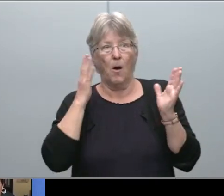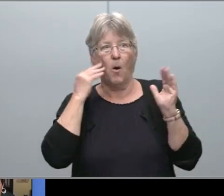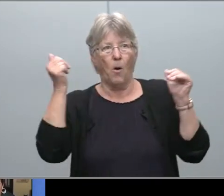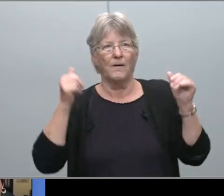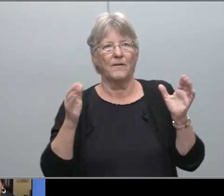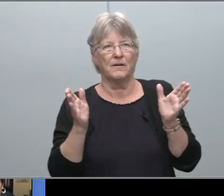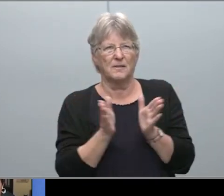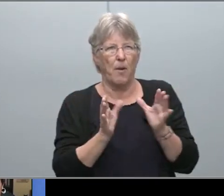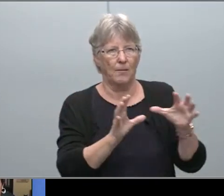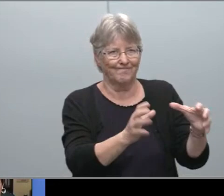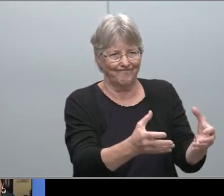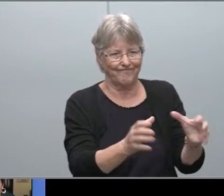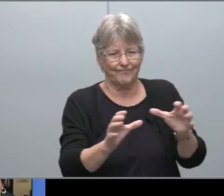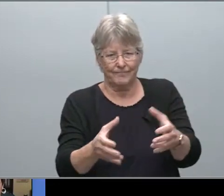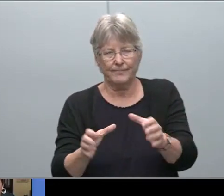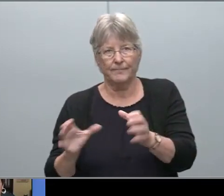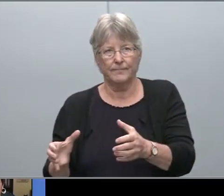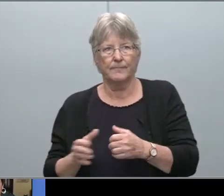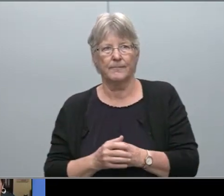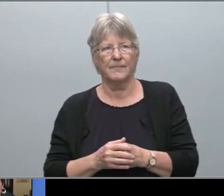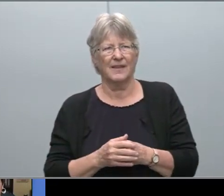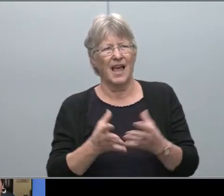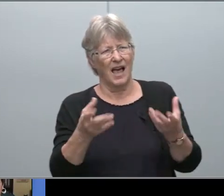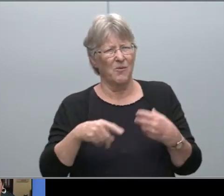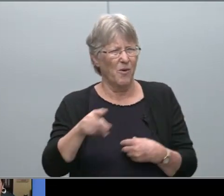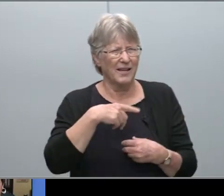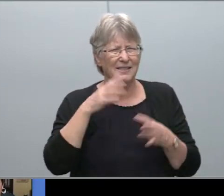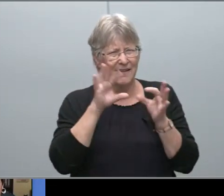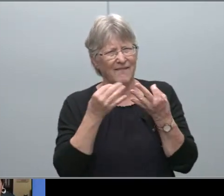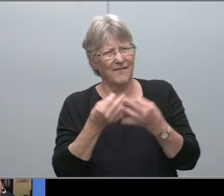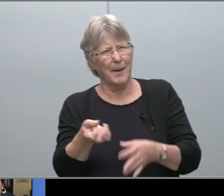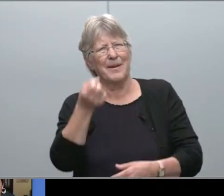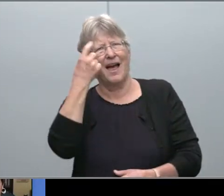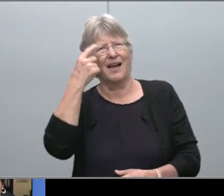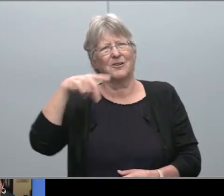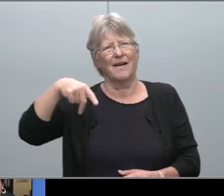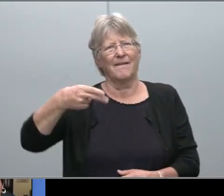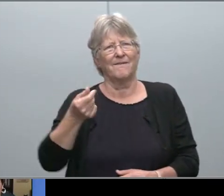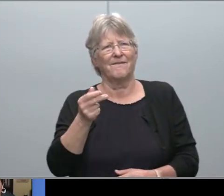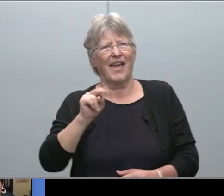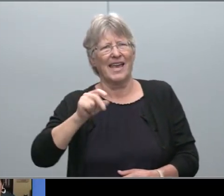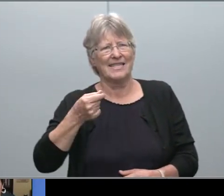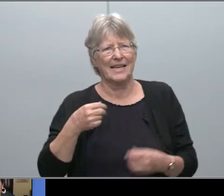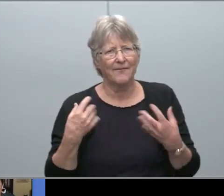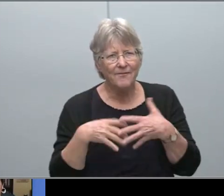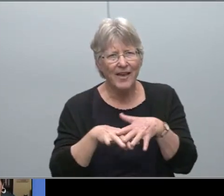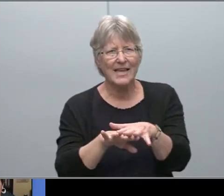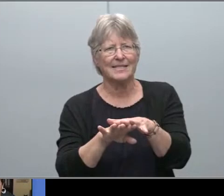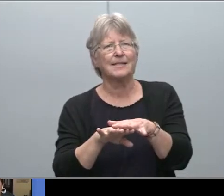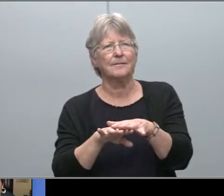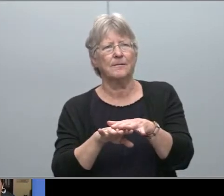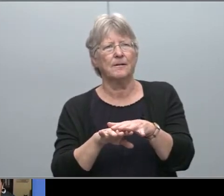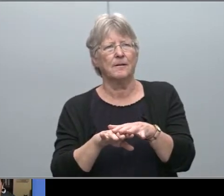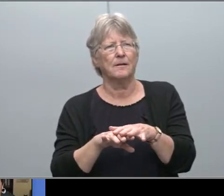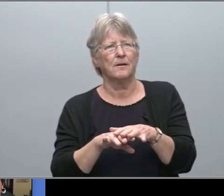So I want our families to know that too, that they're two separate issues. So when you hear us speaking about phasing in